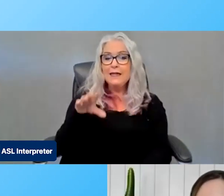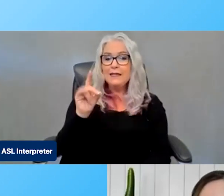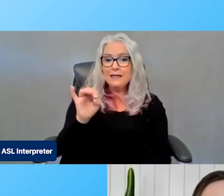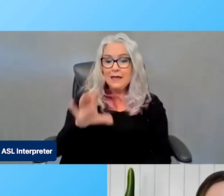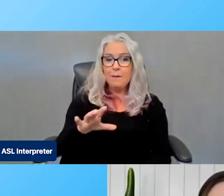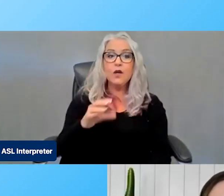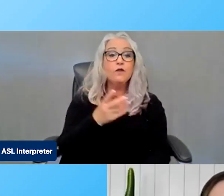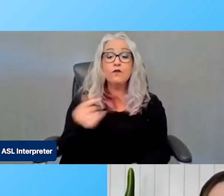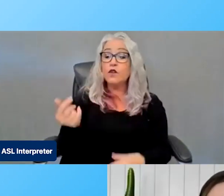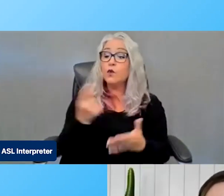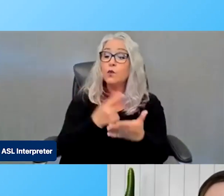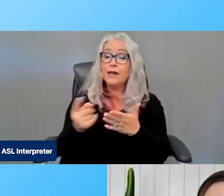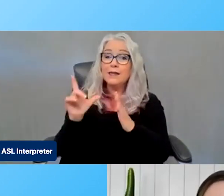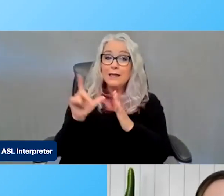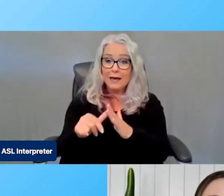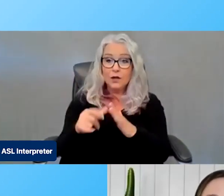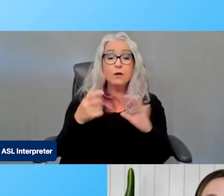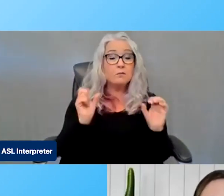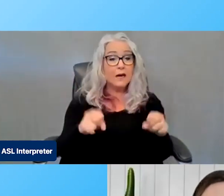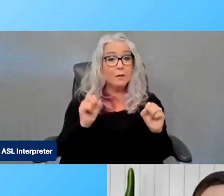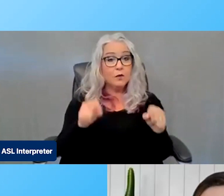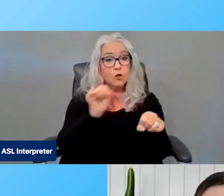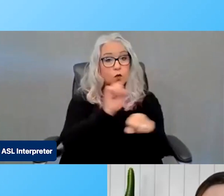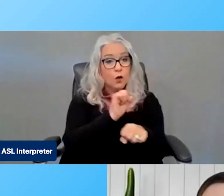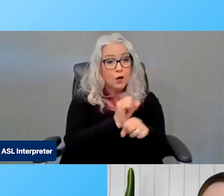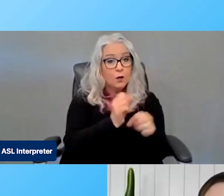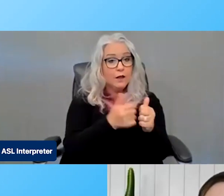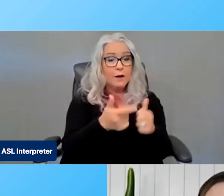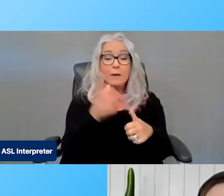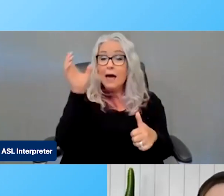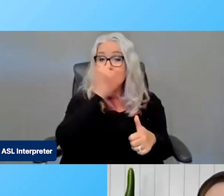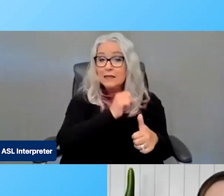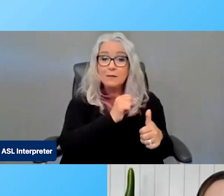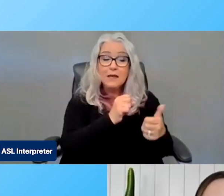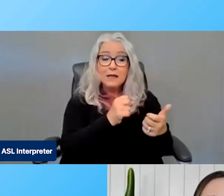within a few weeks I was able to work with him to get estimates for repairs for his roof.